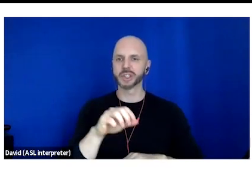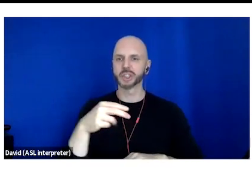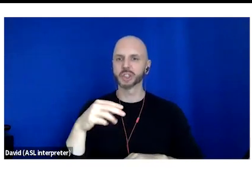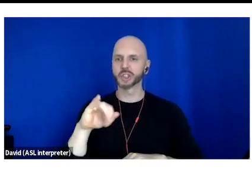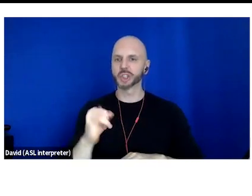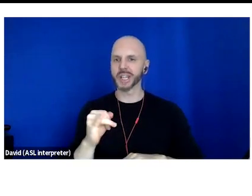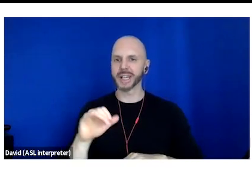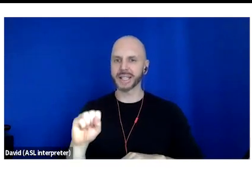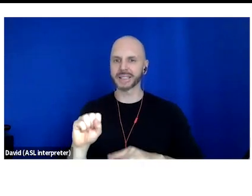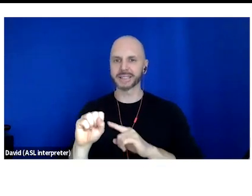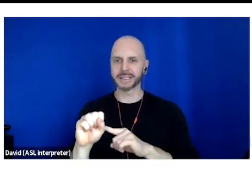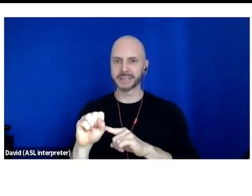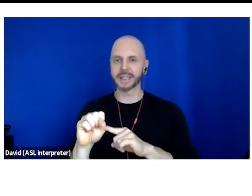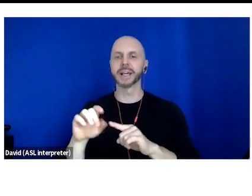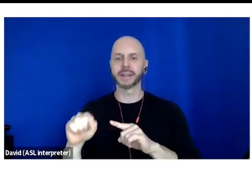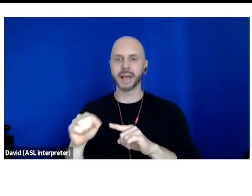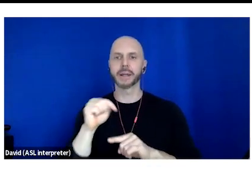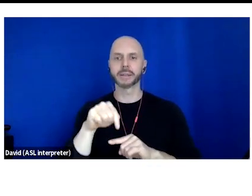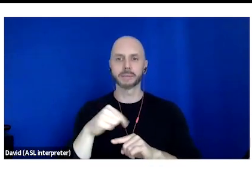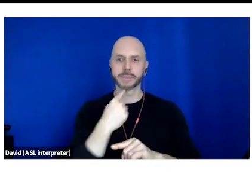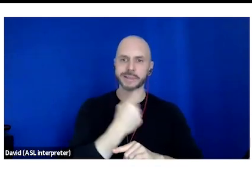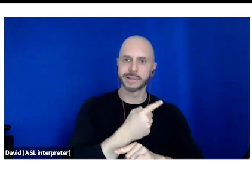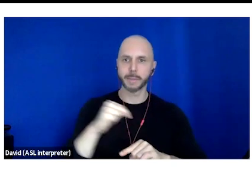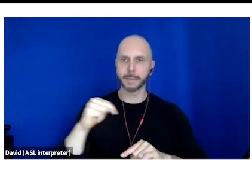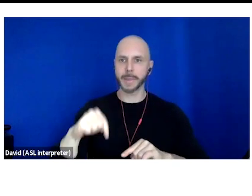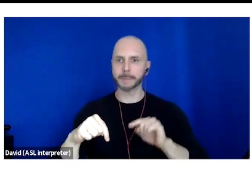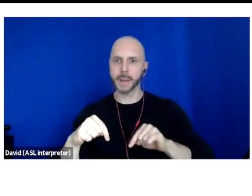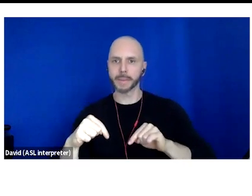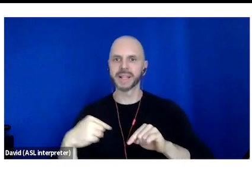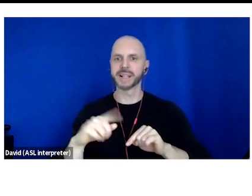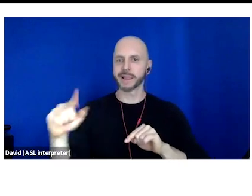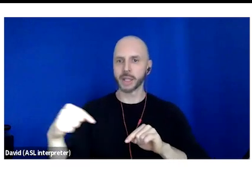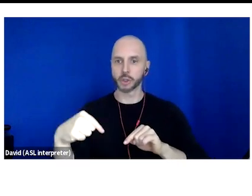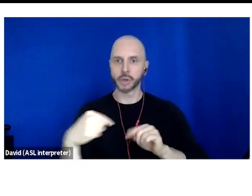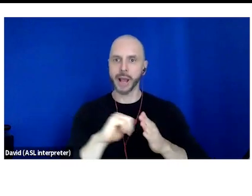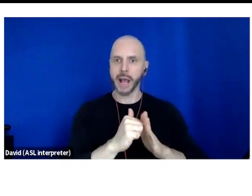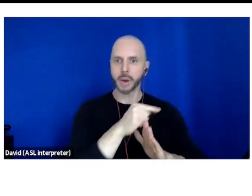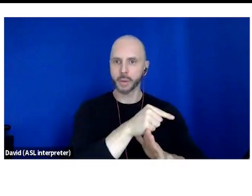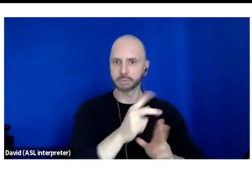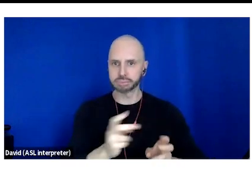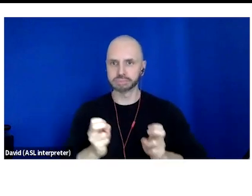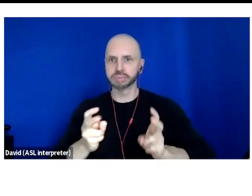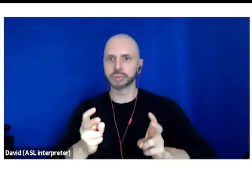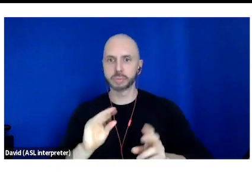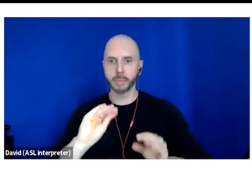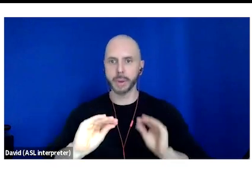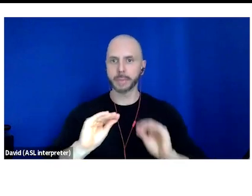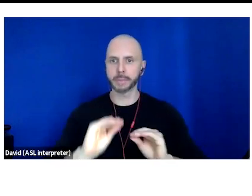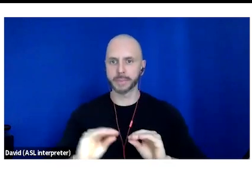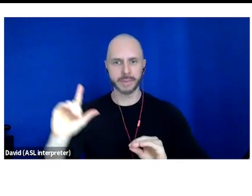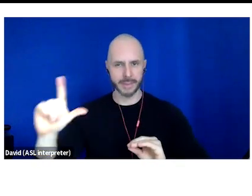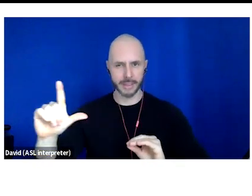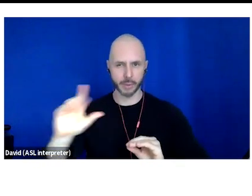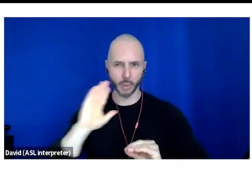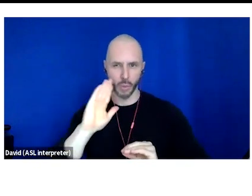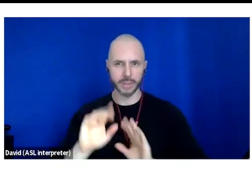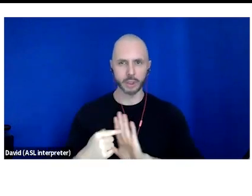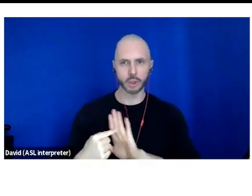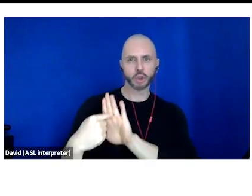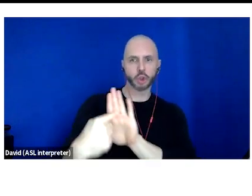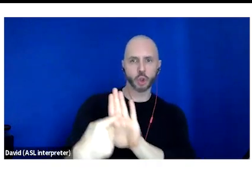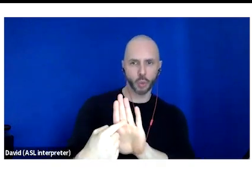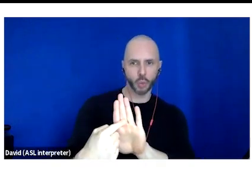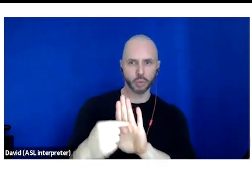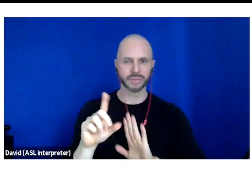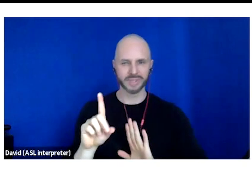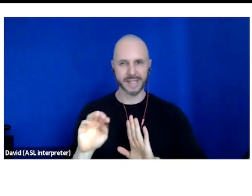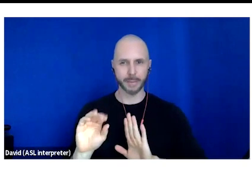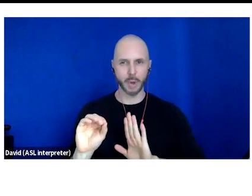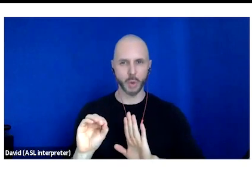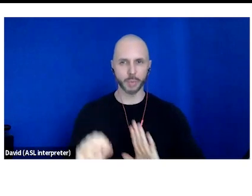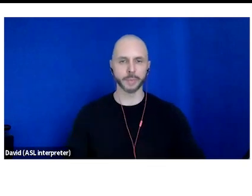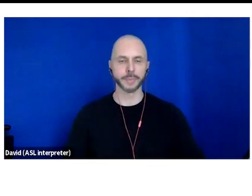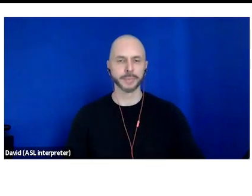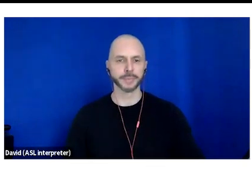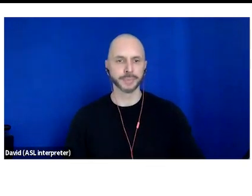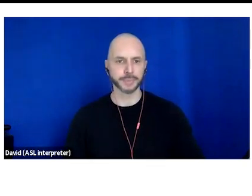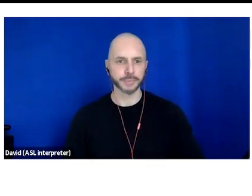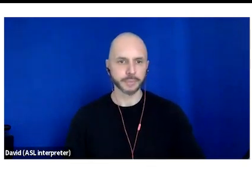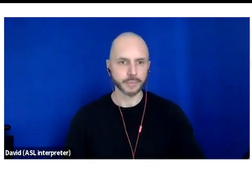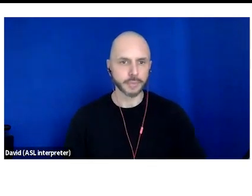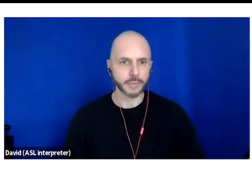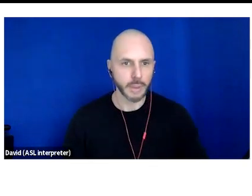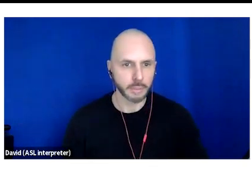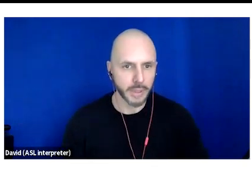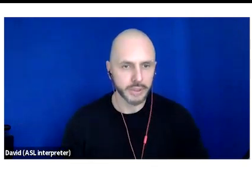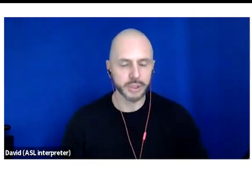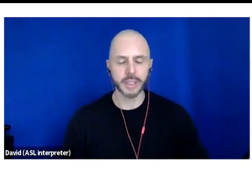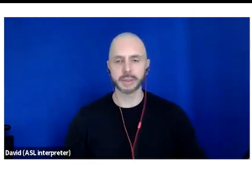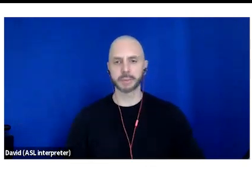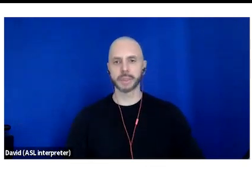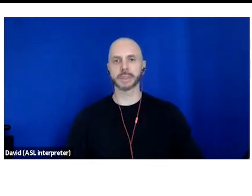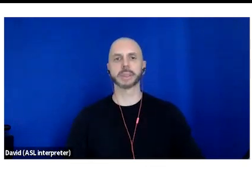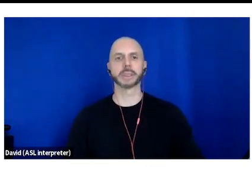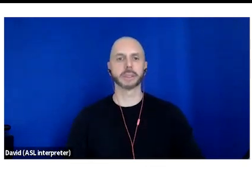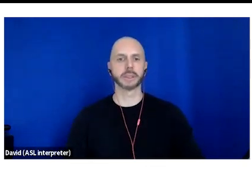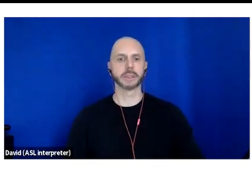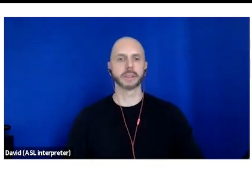functionality in action in the demo a bit later. Okay, so I'm going to jump to the Ketty platform,